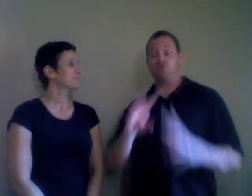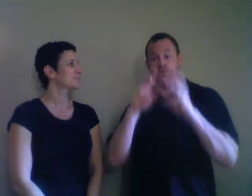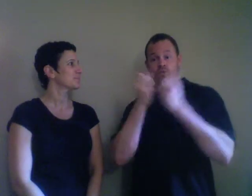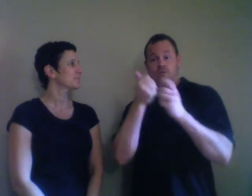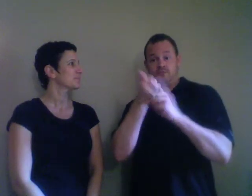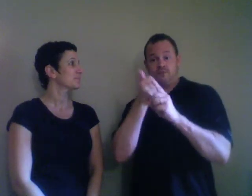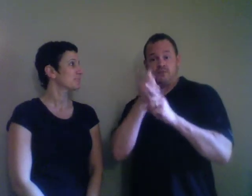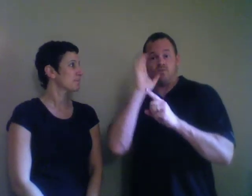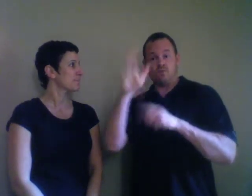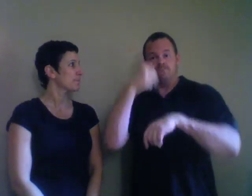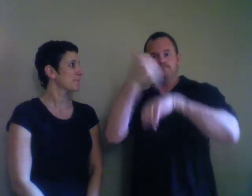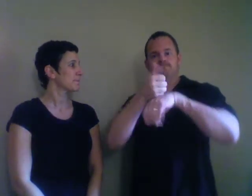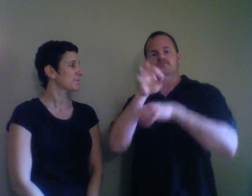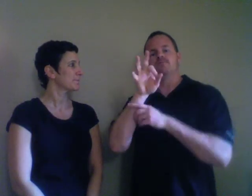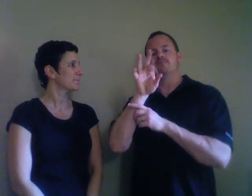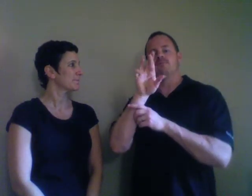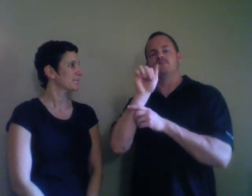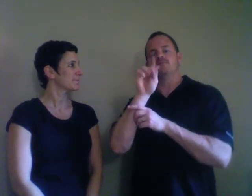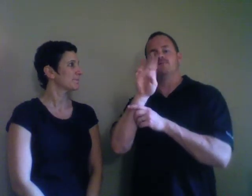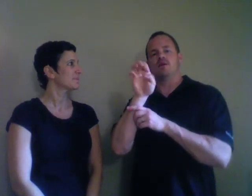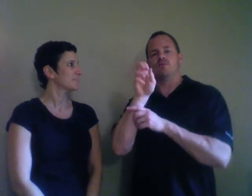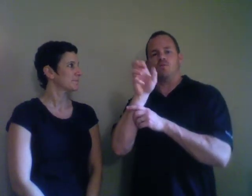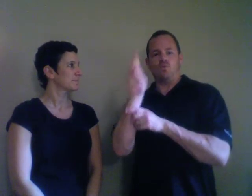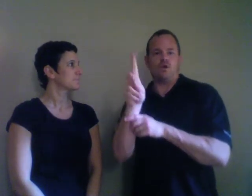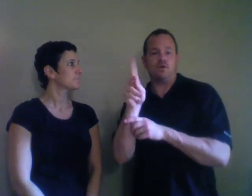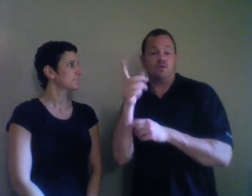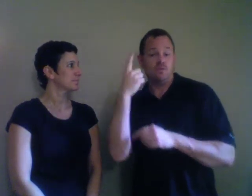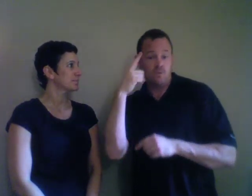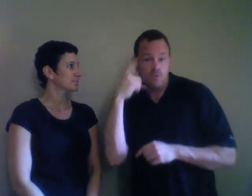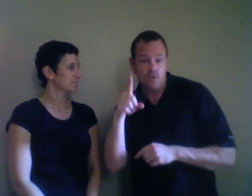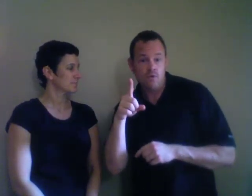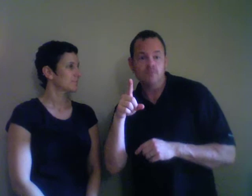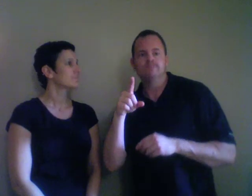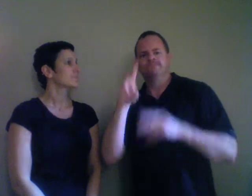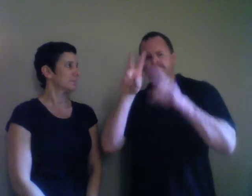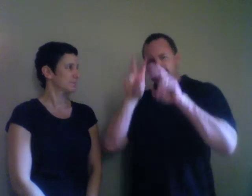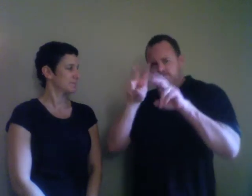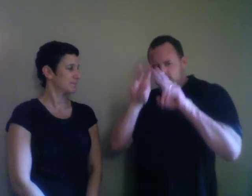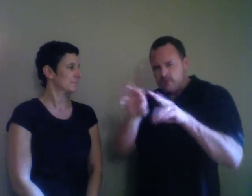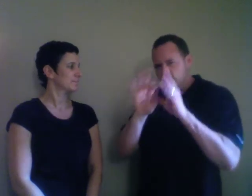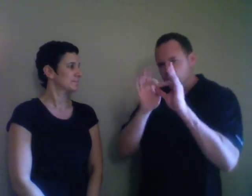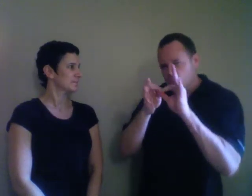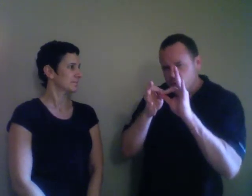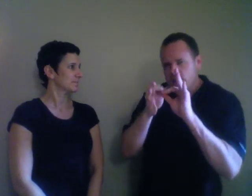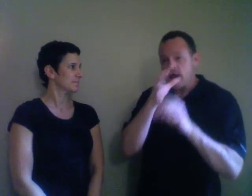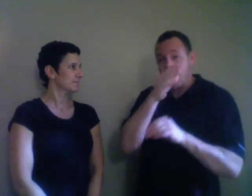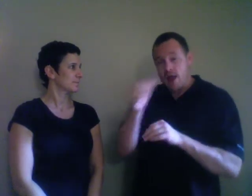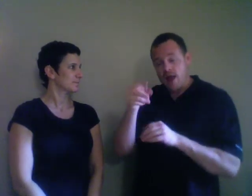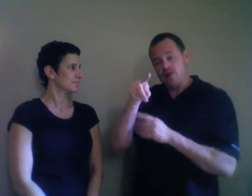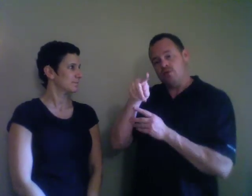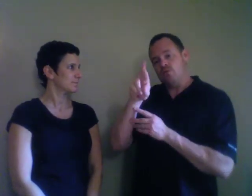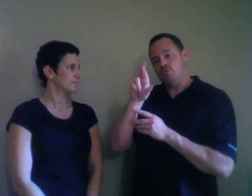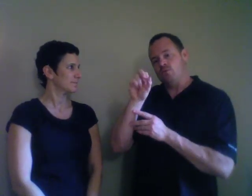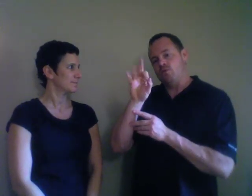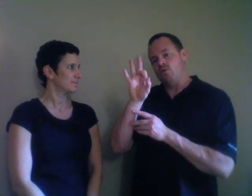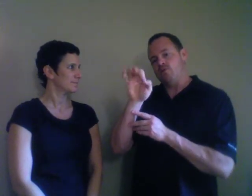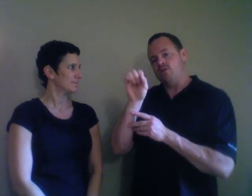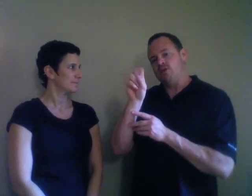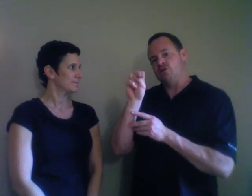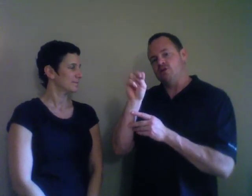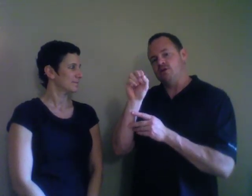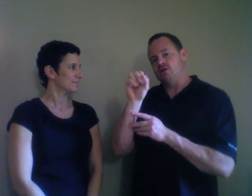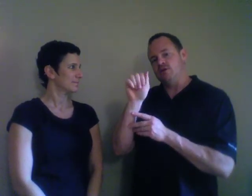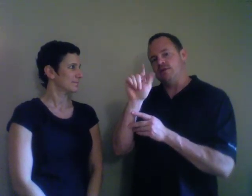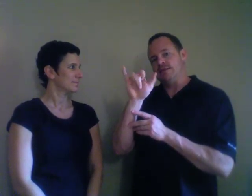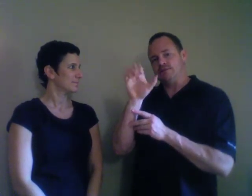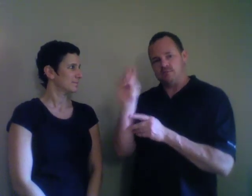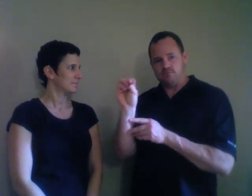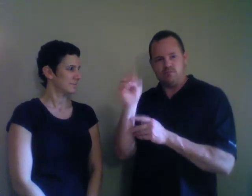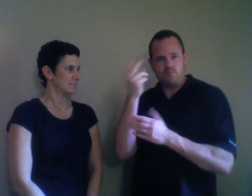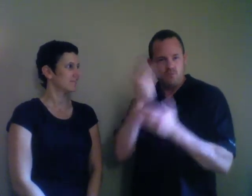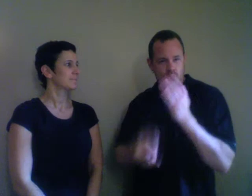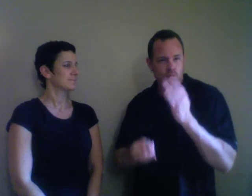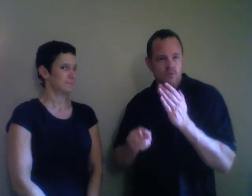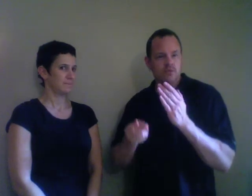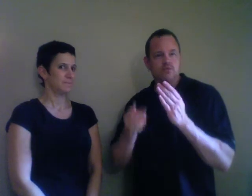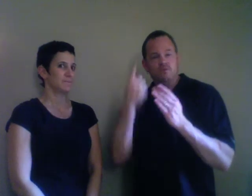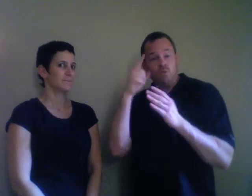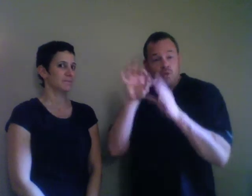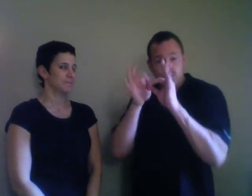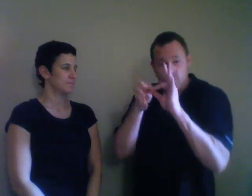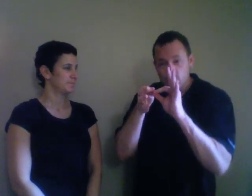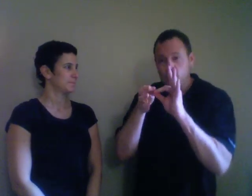We will provide a framework for evaluating our interpreting and professionalism